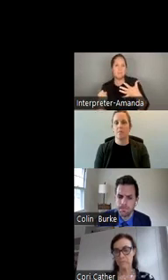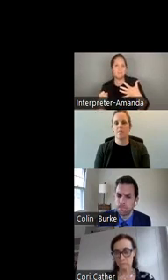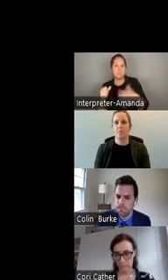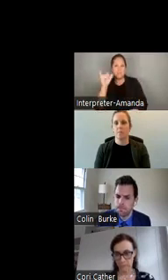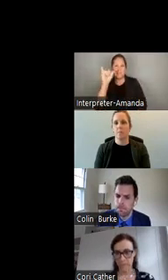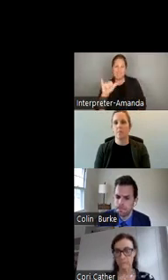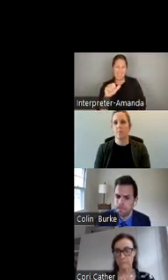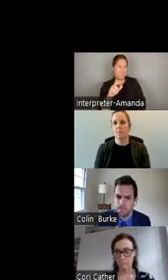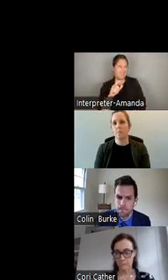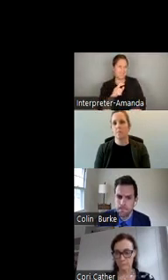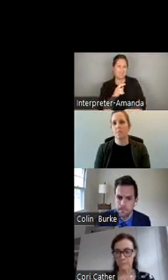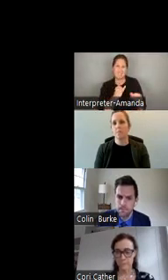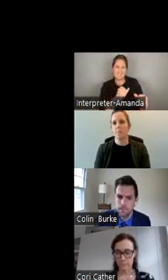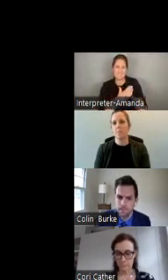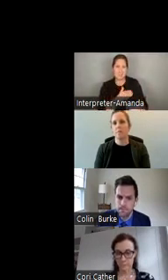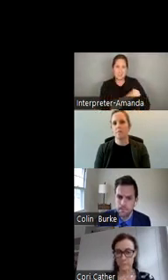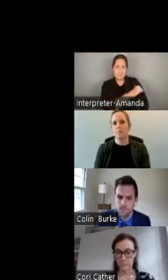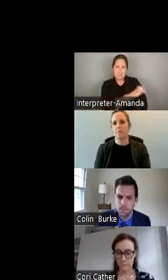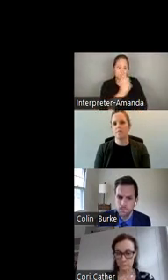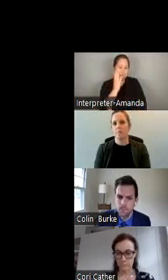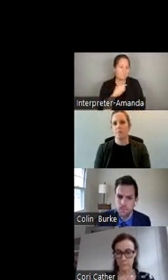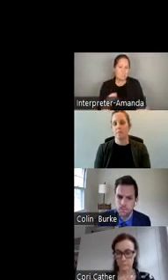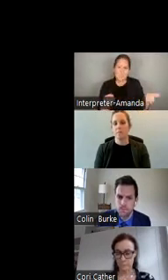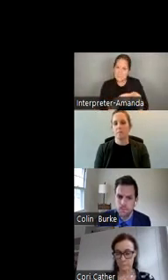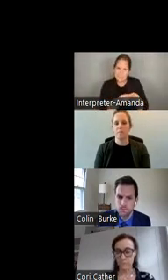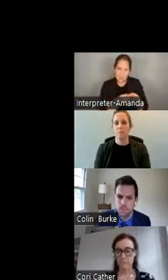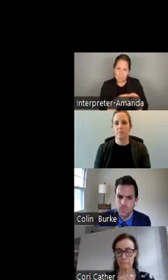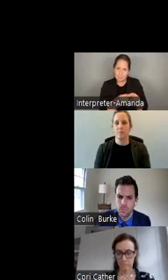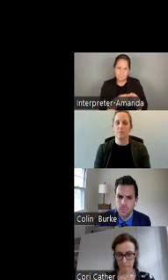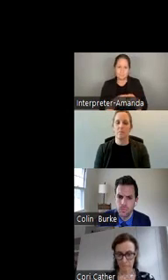you know though psychotic disorders are still over represented it was 12 percent in that study